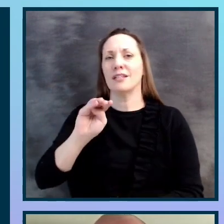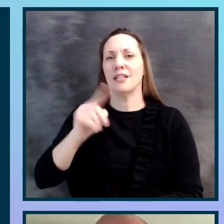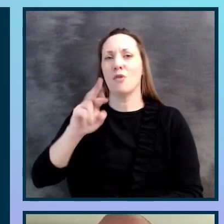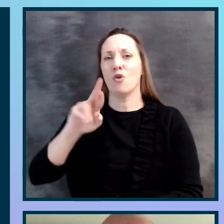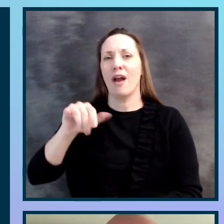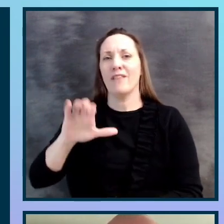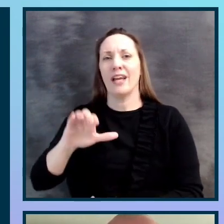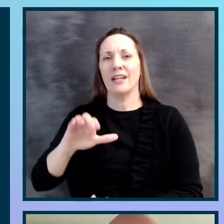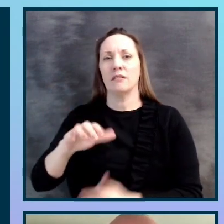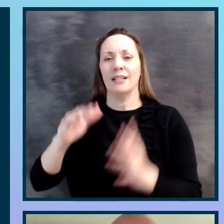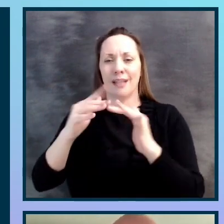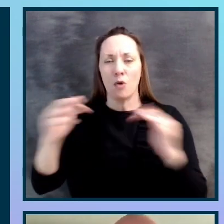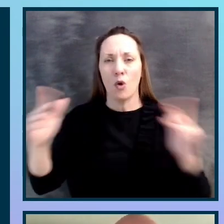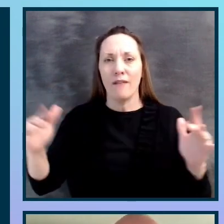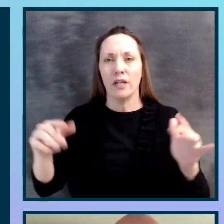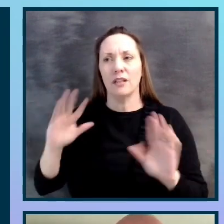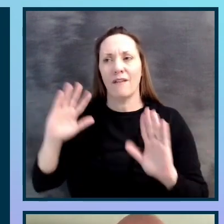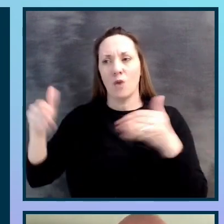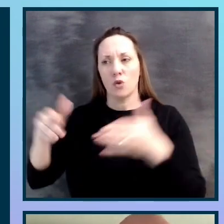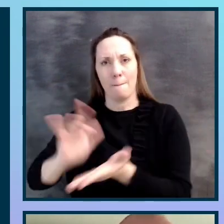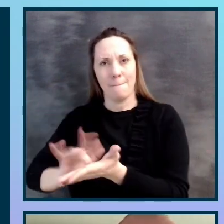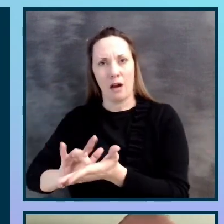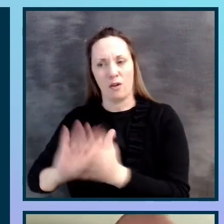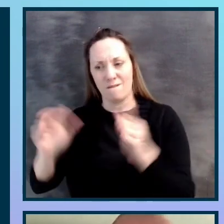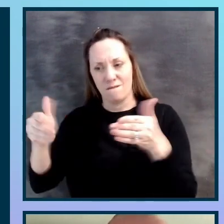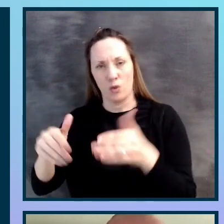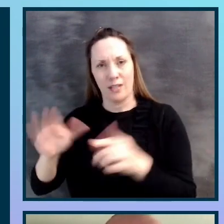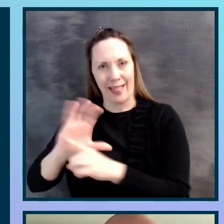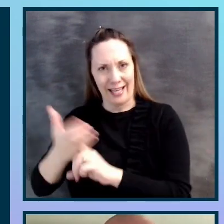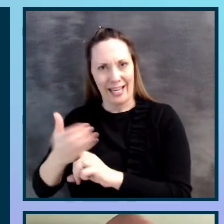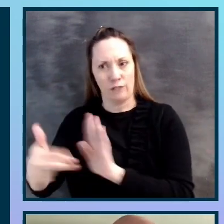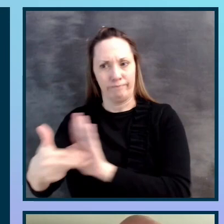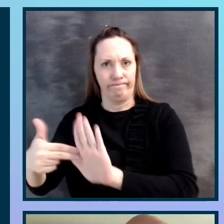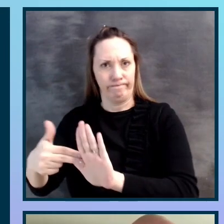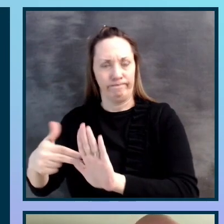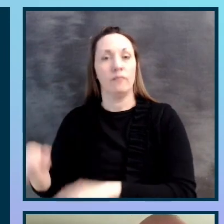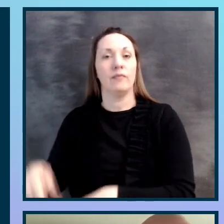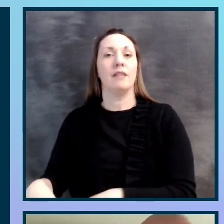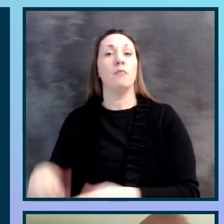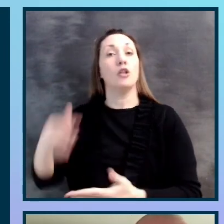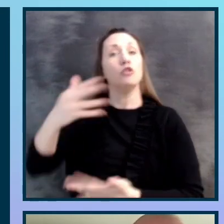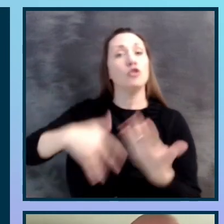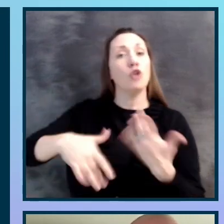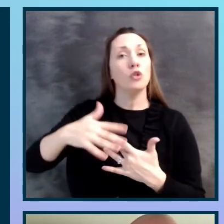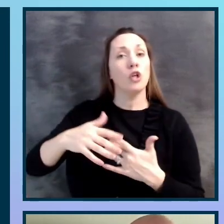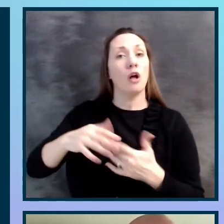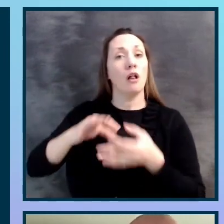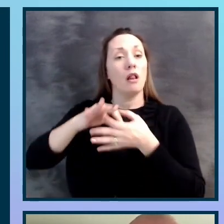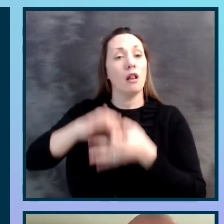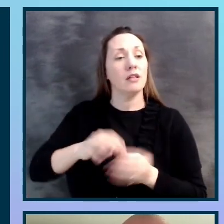because they focus on the condition, whereas the social model is more about the people's needs and the barriers